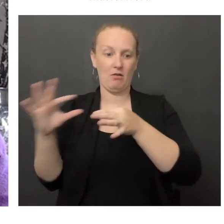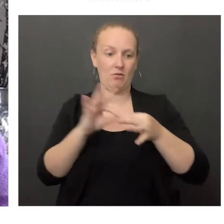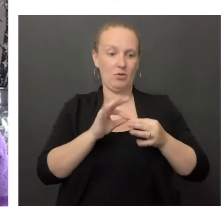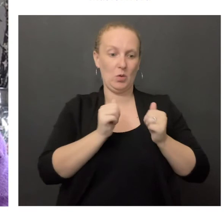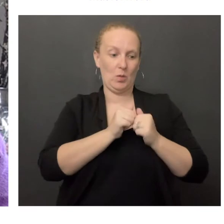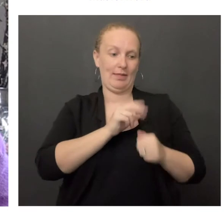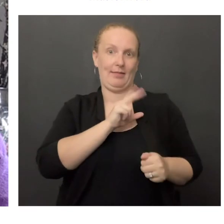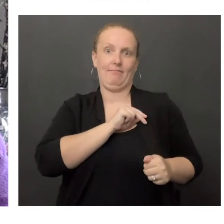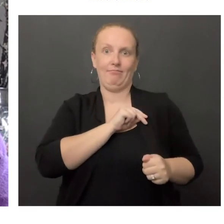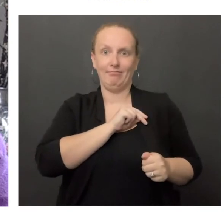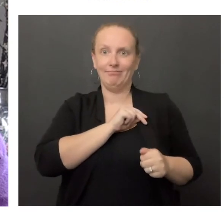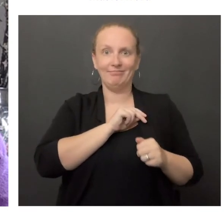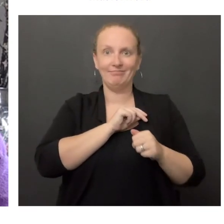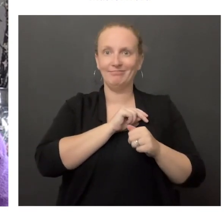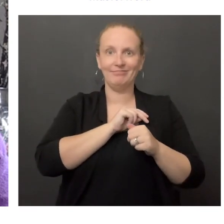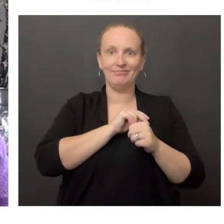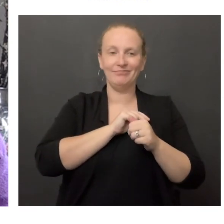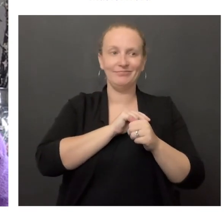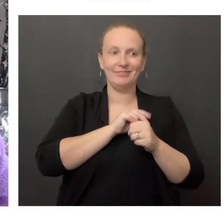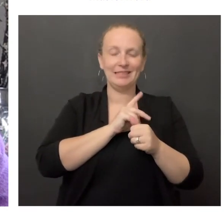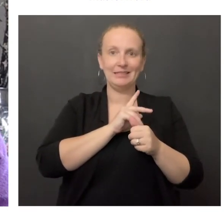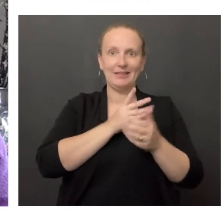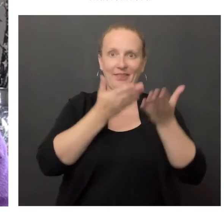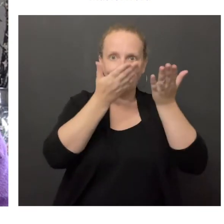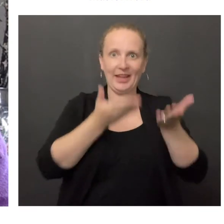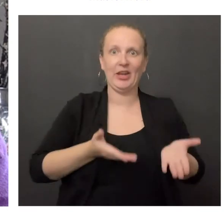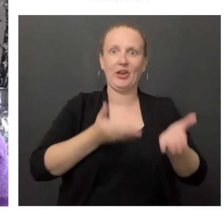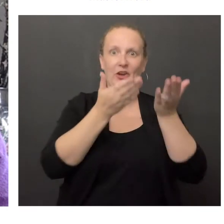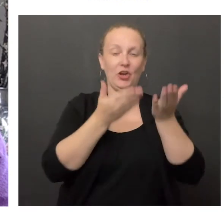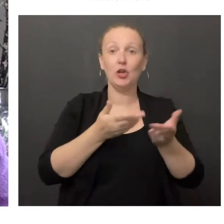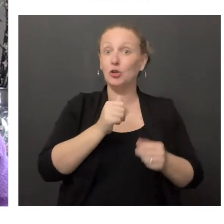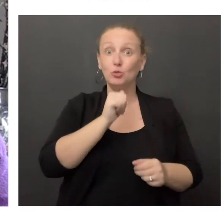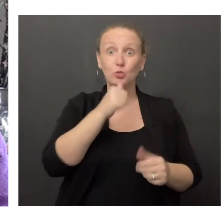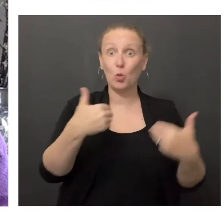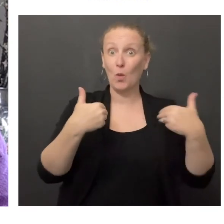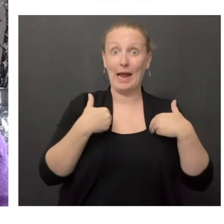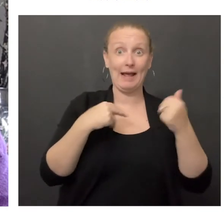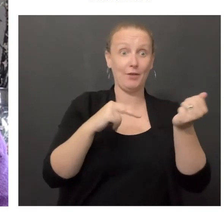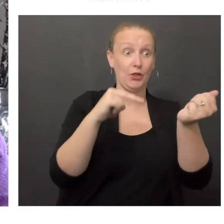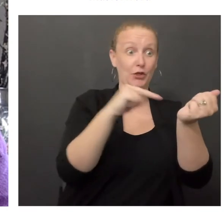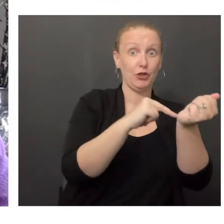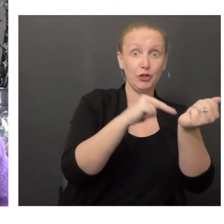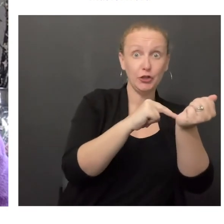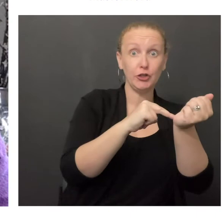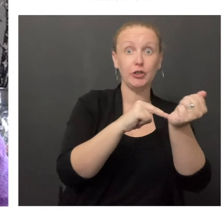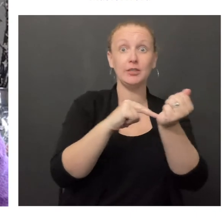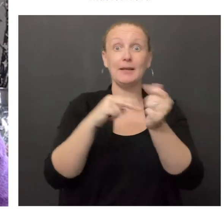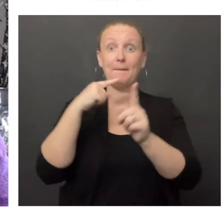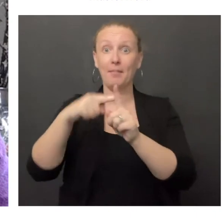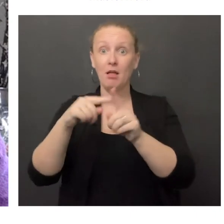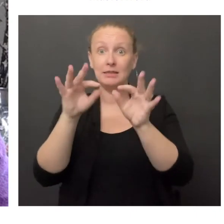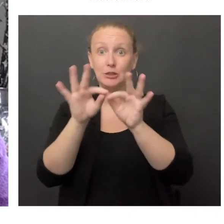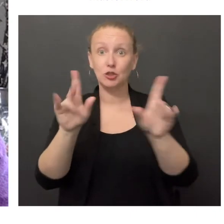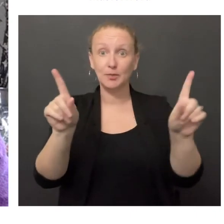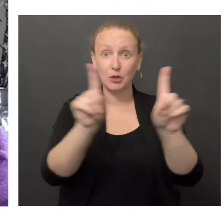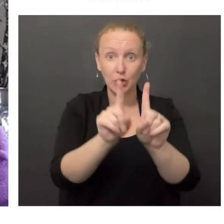It's just part of, it doesn’t, you don't have the, you don't have the nurse and then the interpreter walk behind them or walk